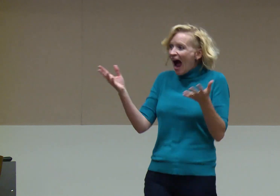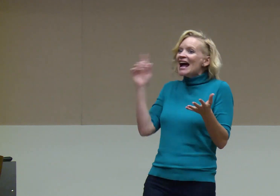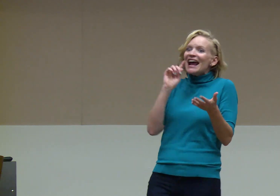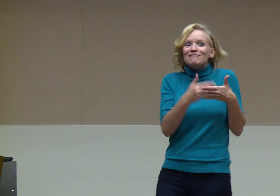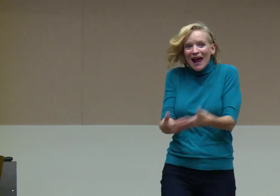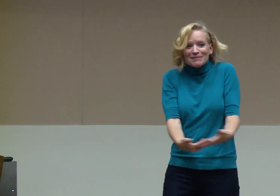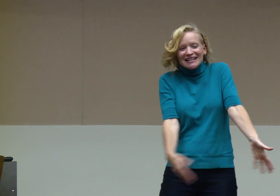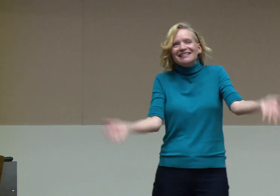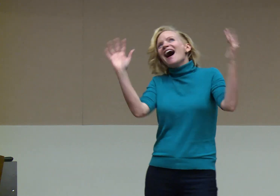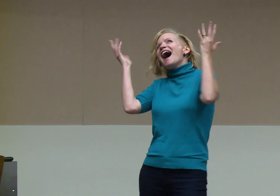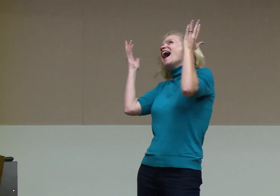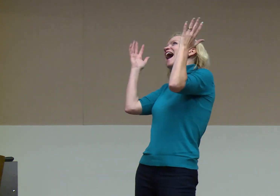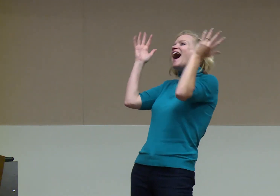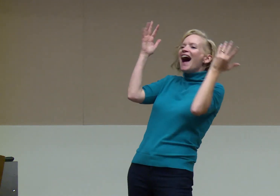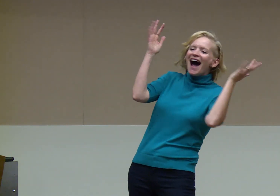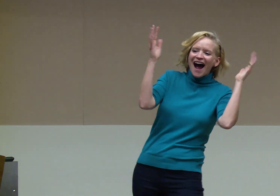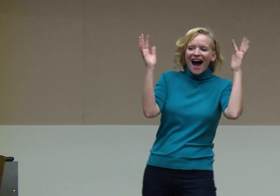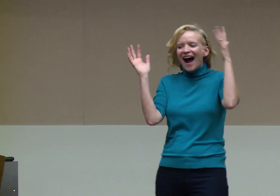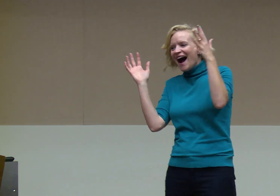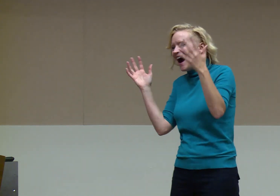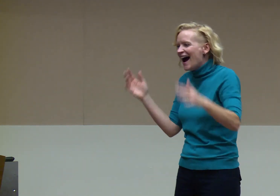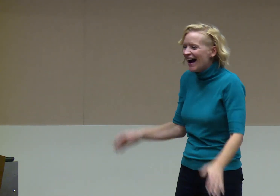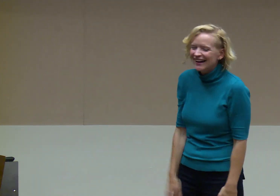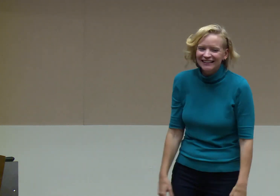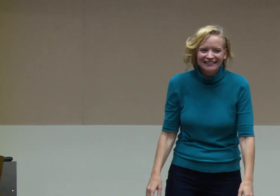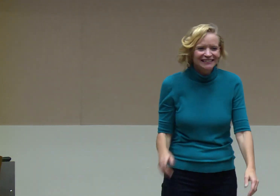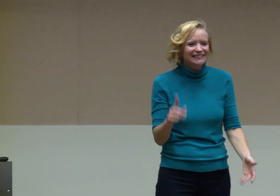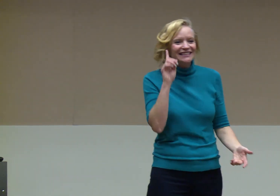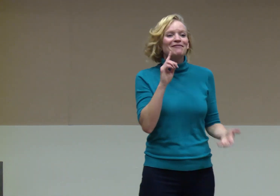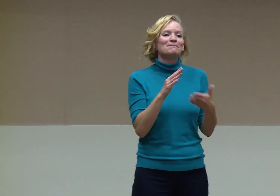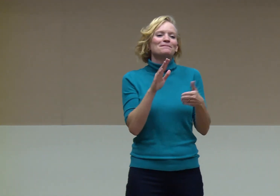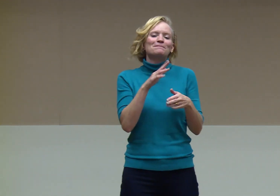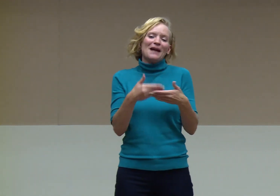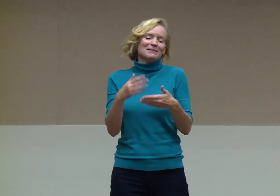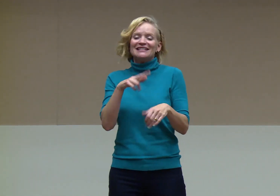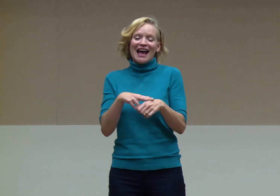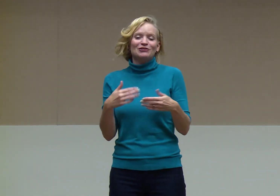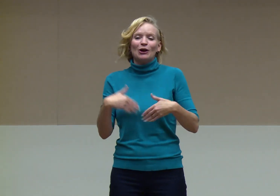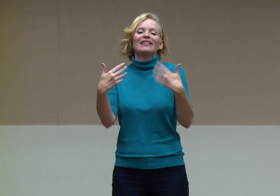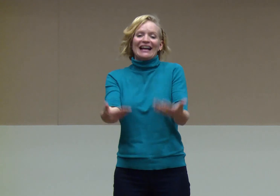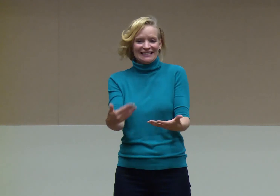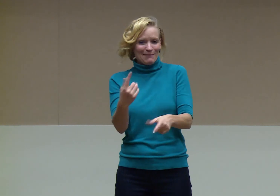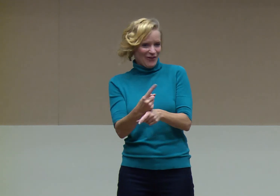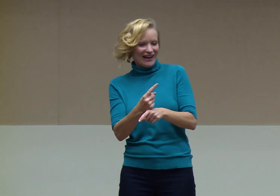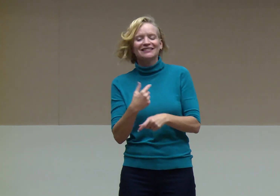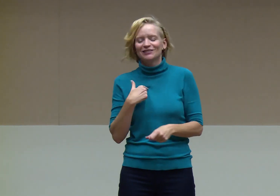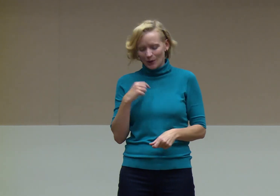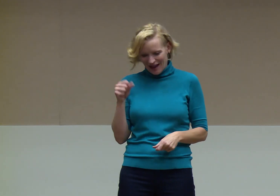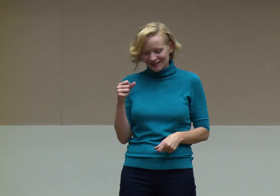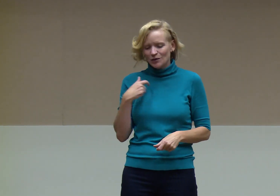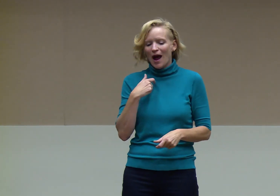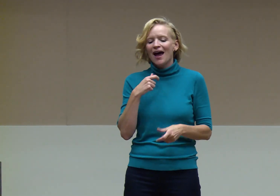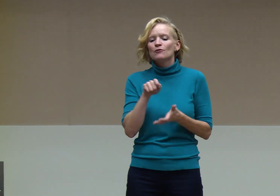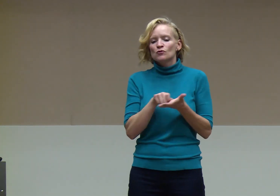Deaf and babies together, yeah. Deaf babies. So, of course, that's the next step in my progression.